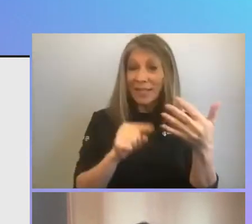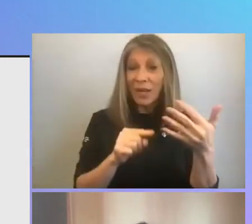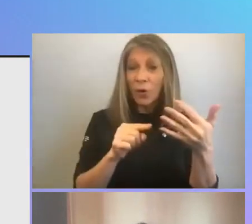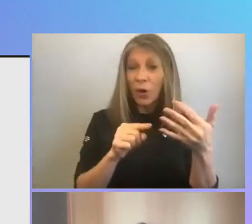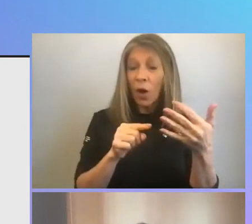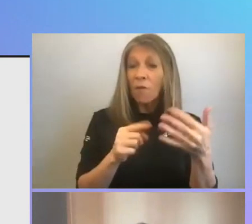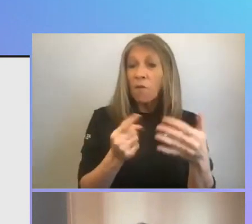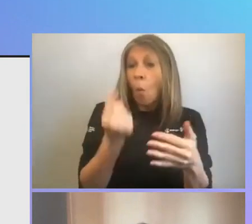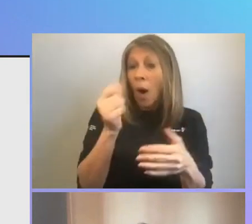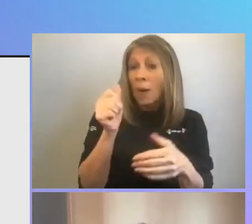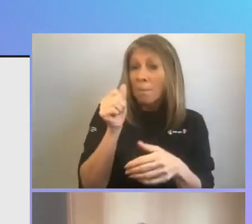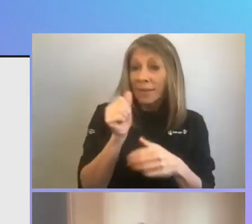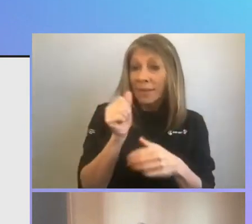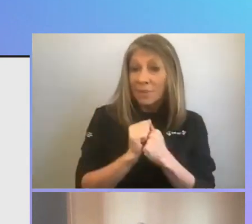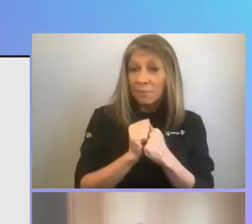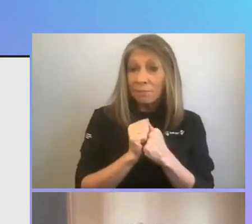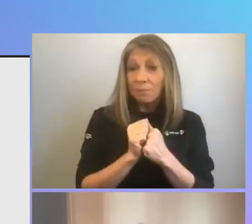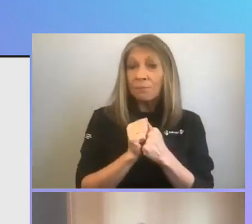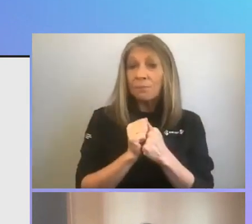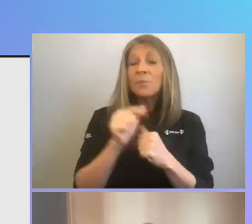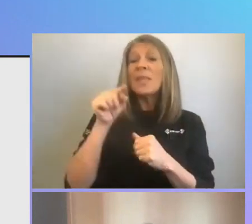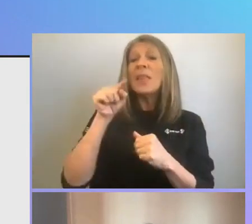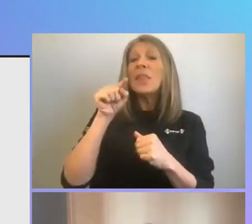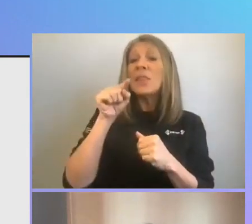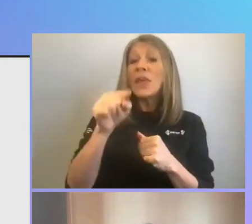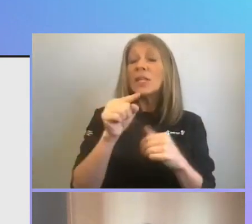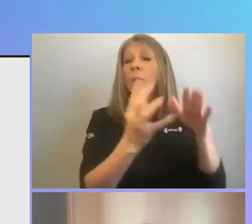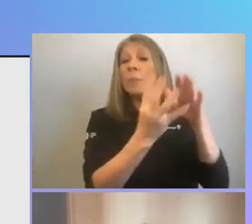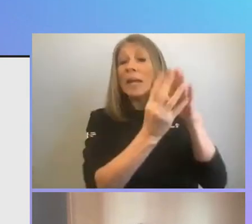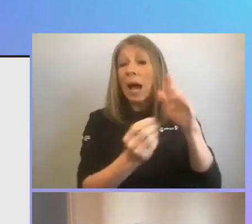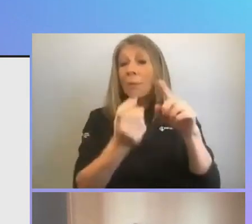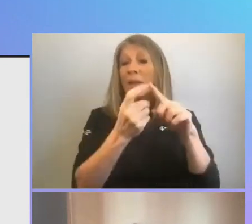button. Again. This would be copied from our library and then